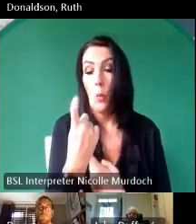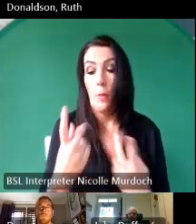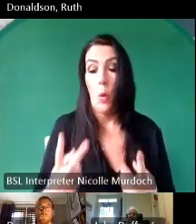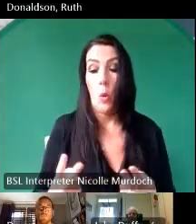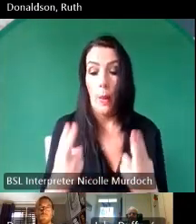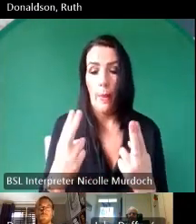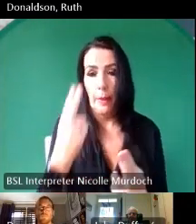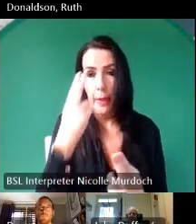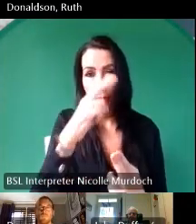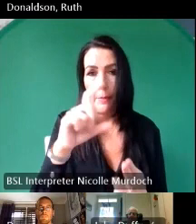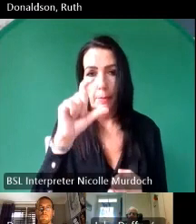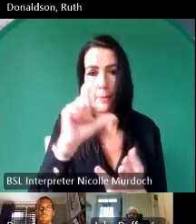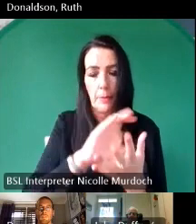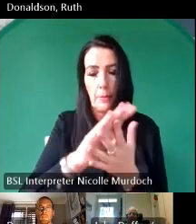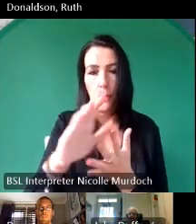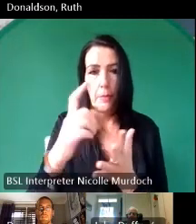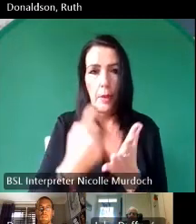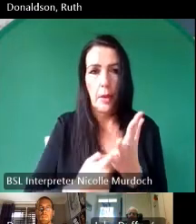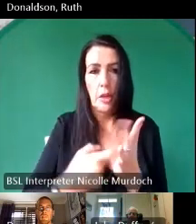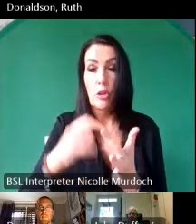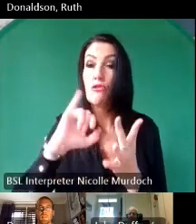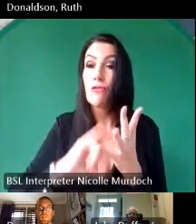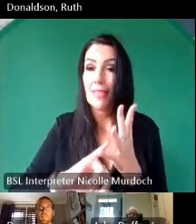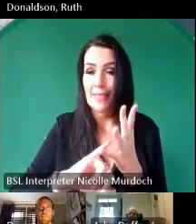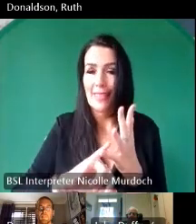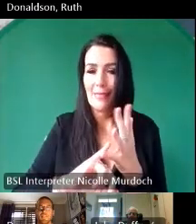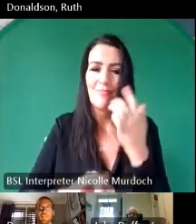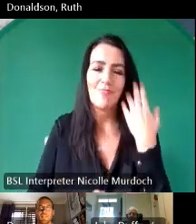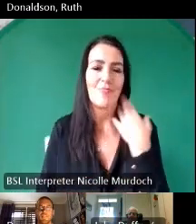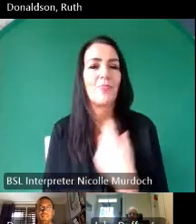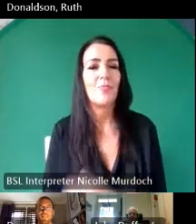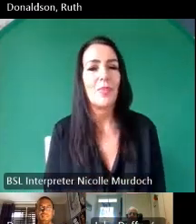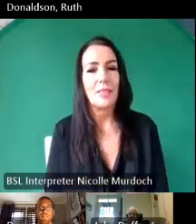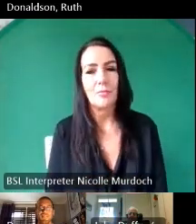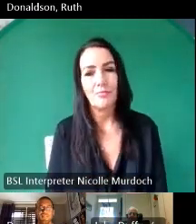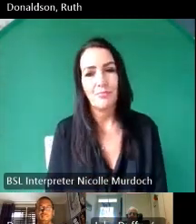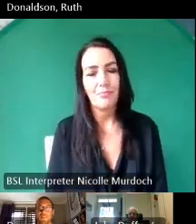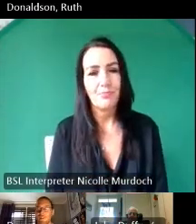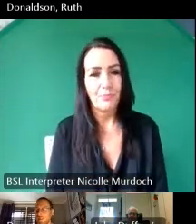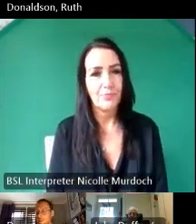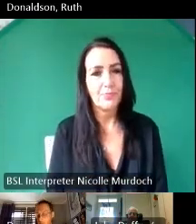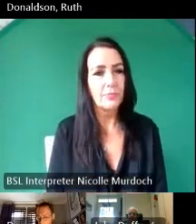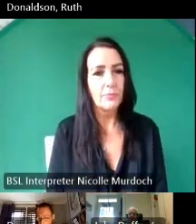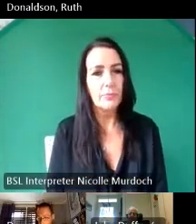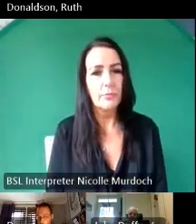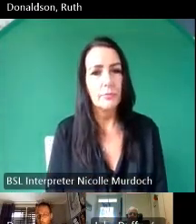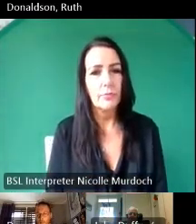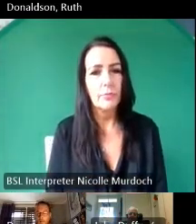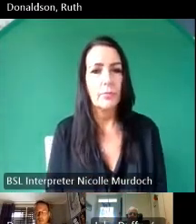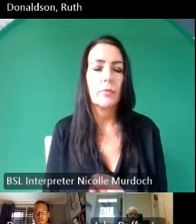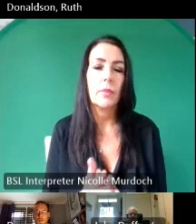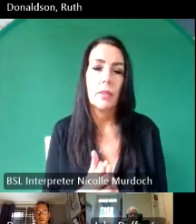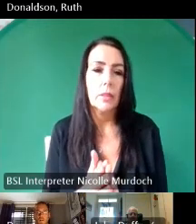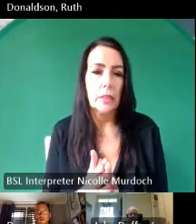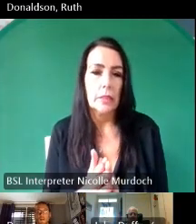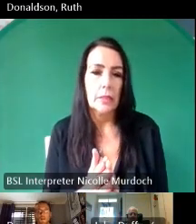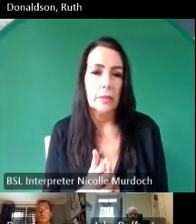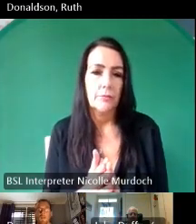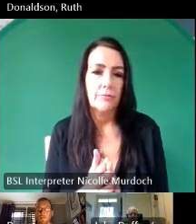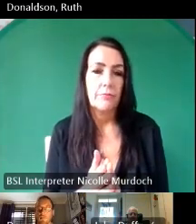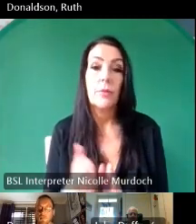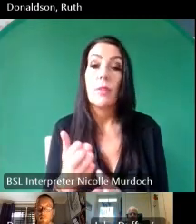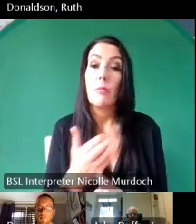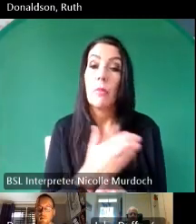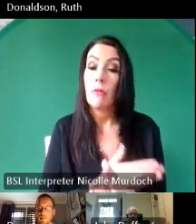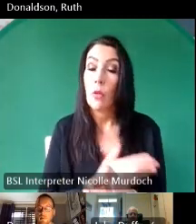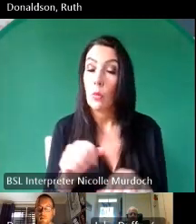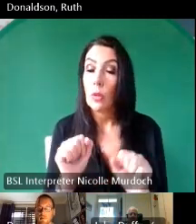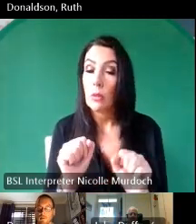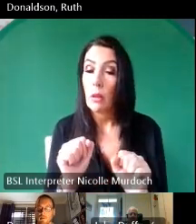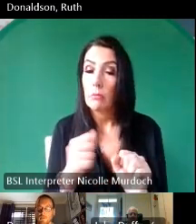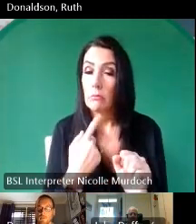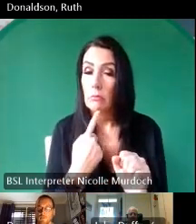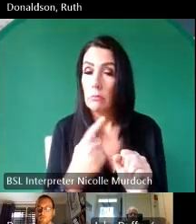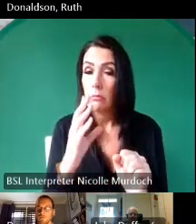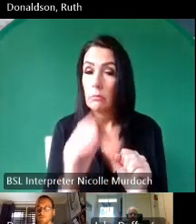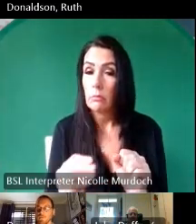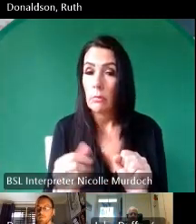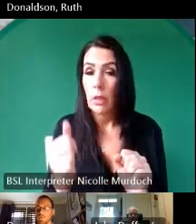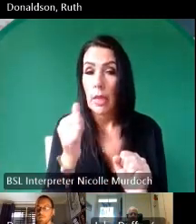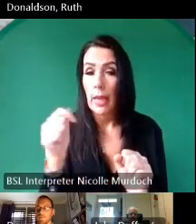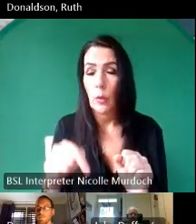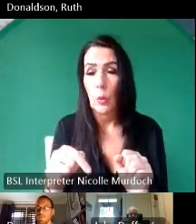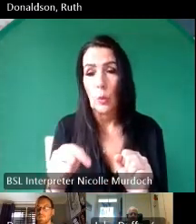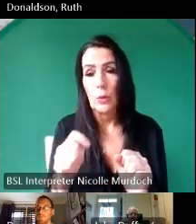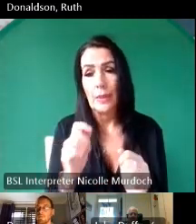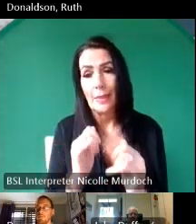Margaret uh yes please uh I just want to say before we start is I know this may be